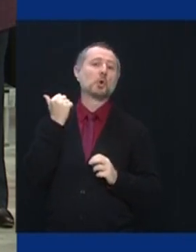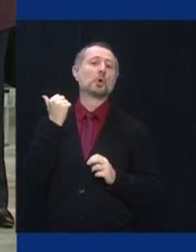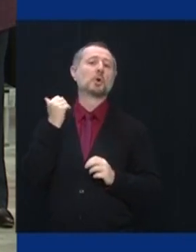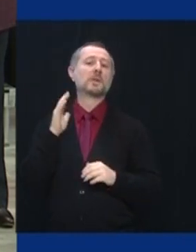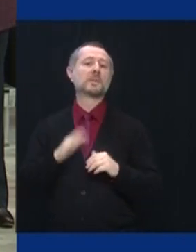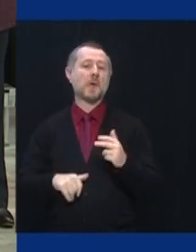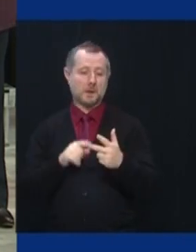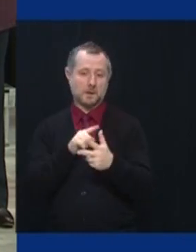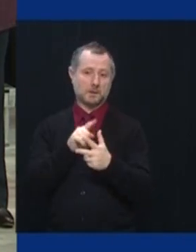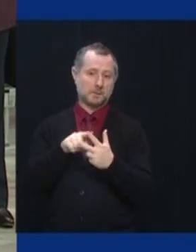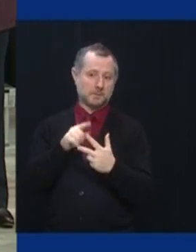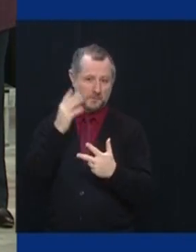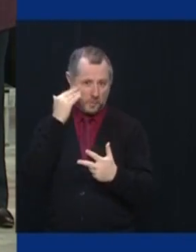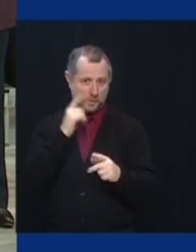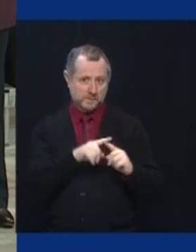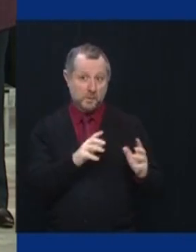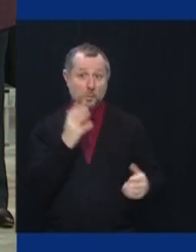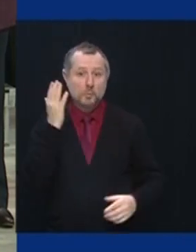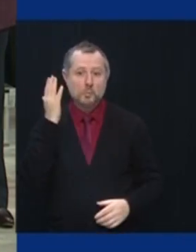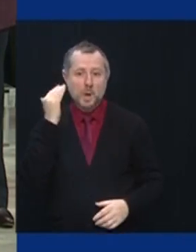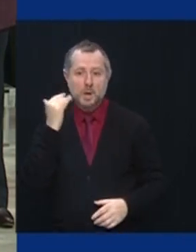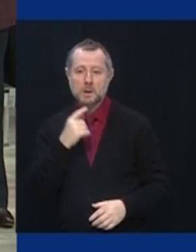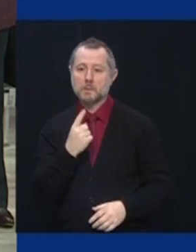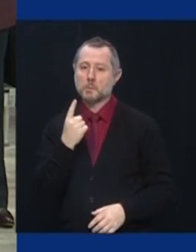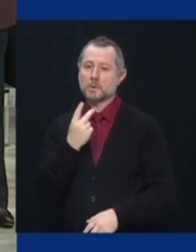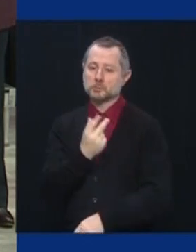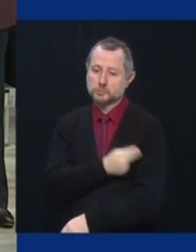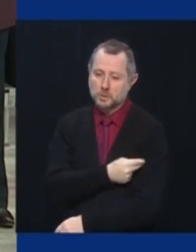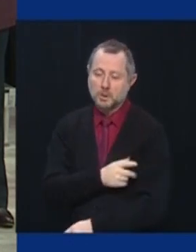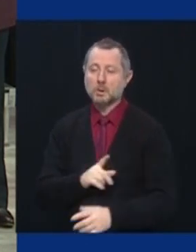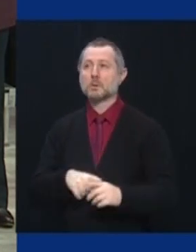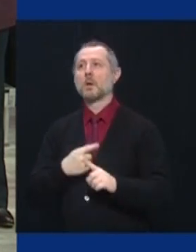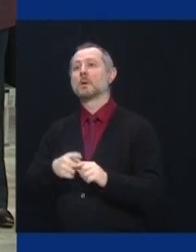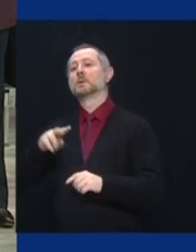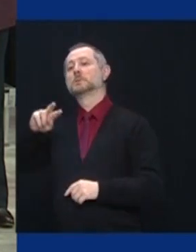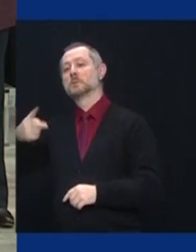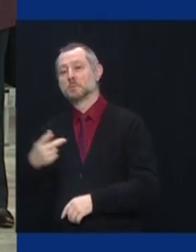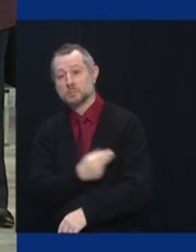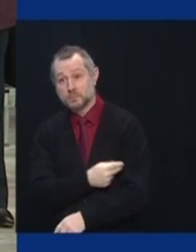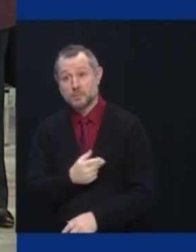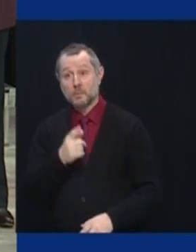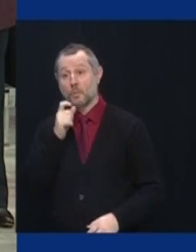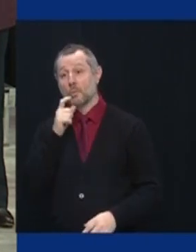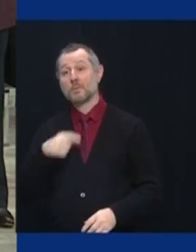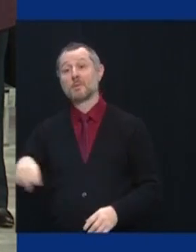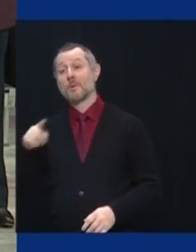& JOHNSON VACCINE, AND IT ACTUALLY WORKS A LOT BETTER FOR SOME PEOPLE BECAUSE IT'S ONE SHOT.